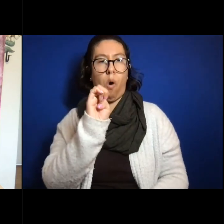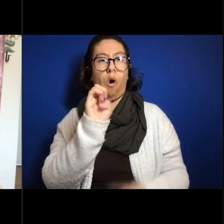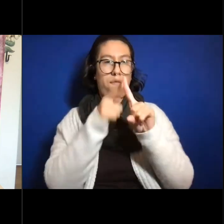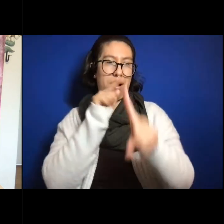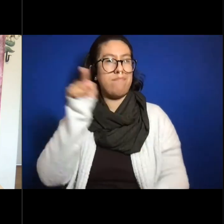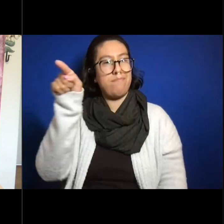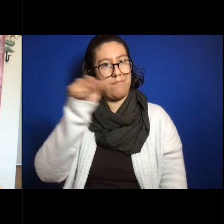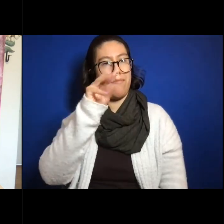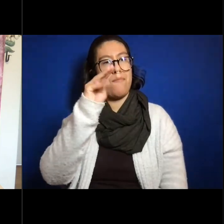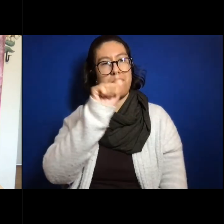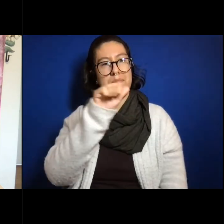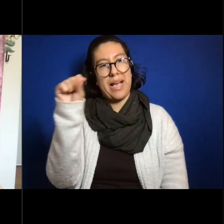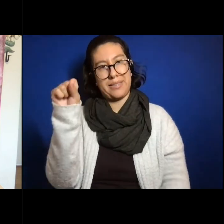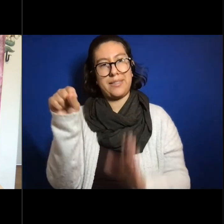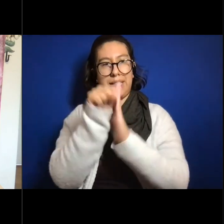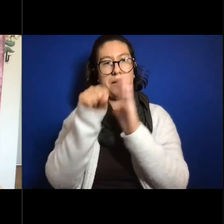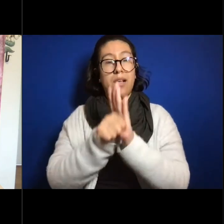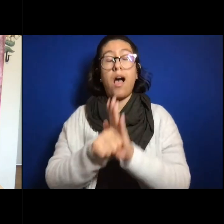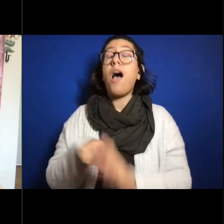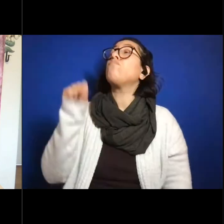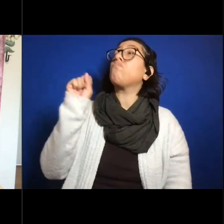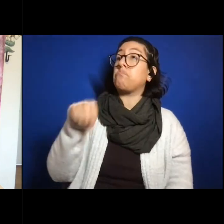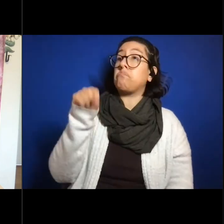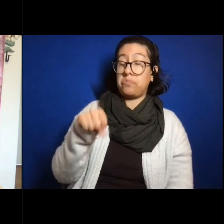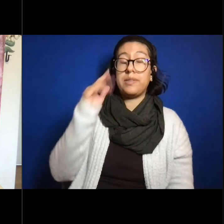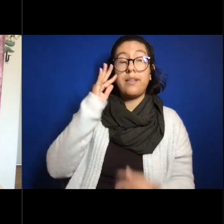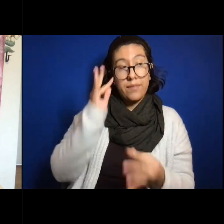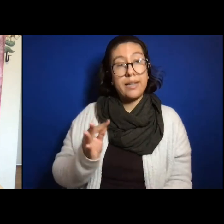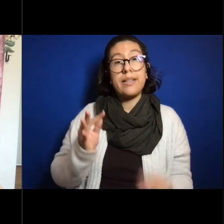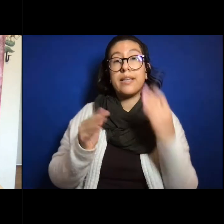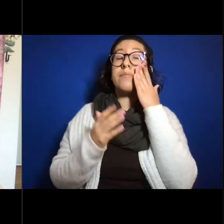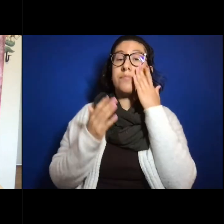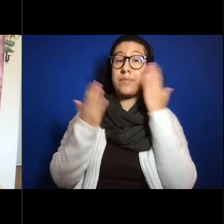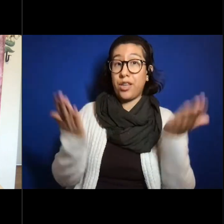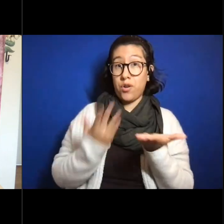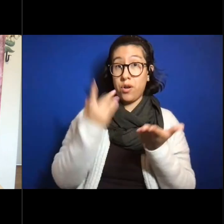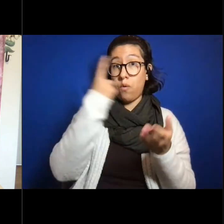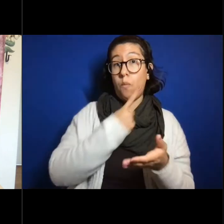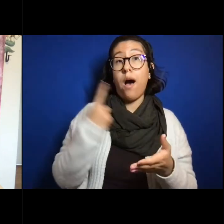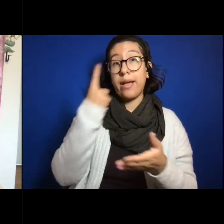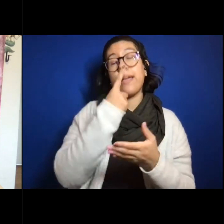Yes, absolutely and in fact, in Hawaii we have pretty high islands.